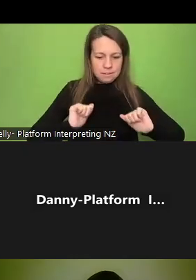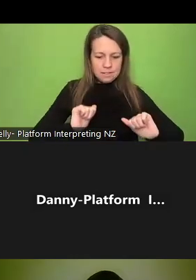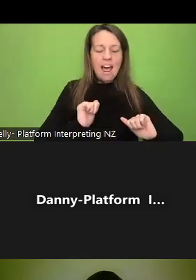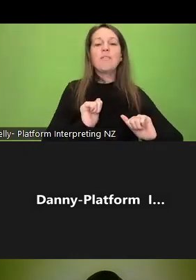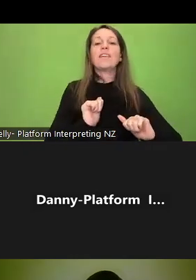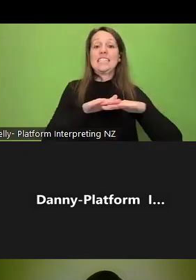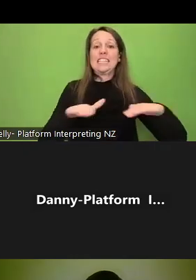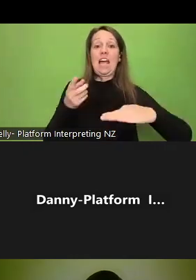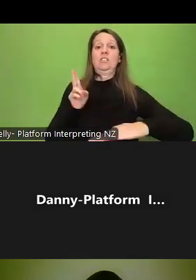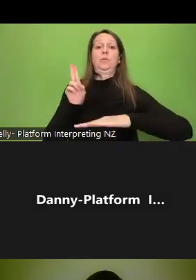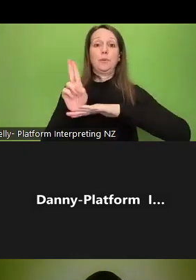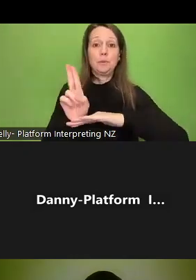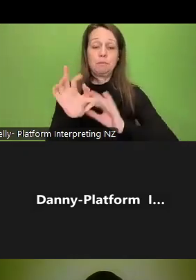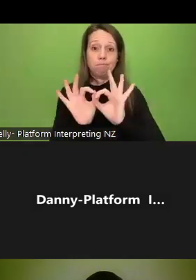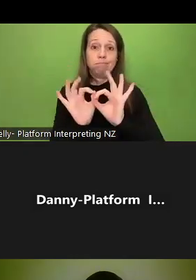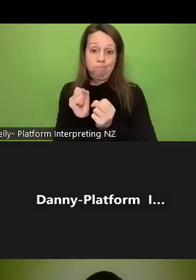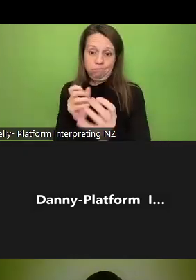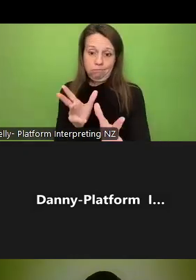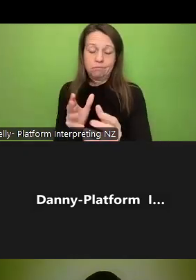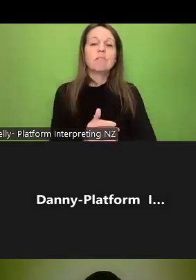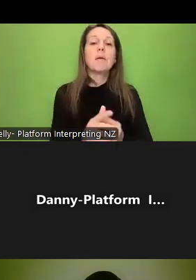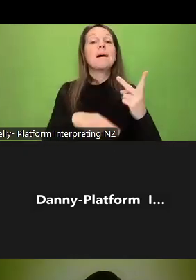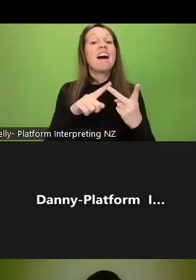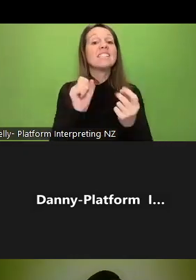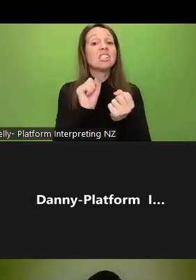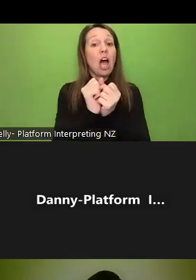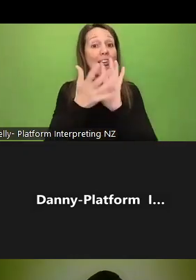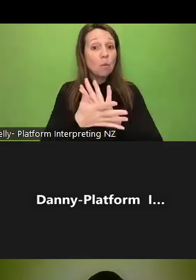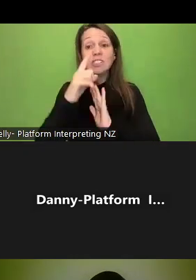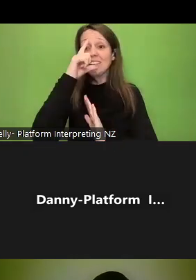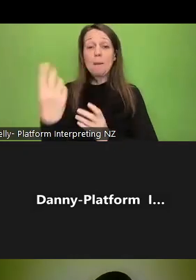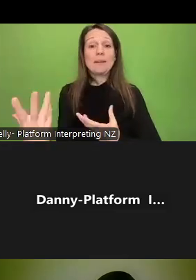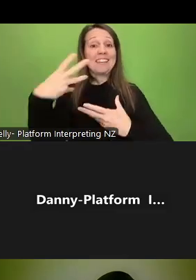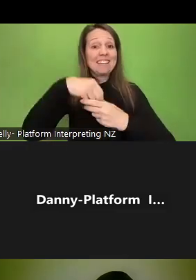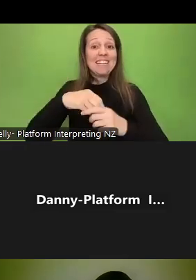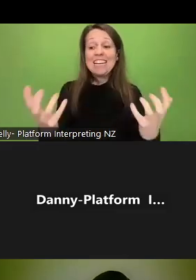But it can also be integrated into your show. And this can either be through interpretation